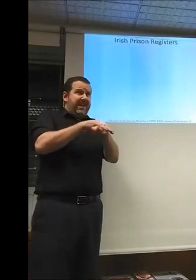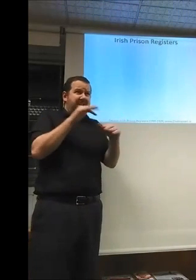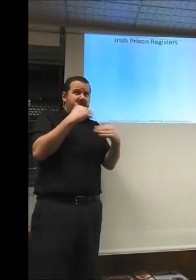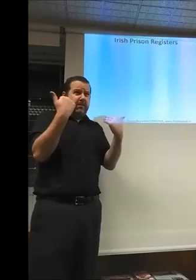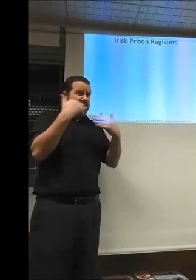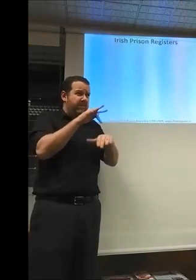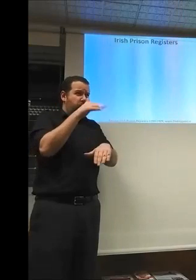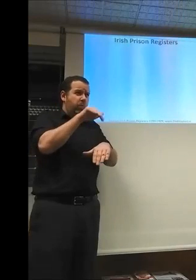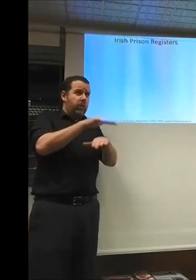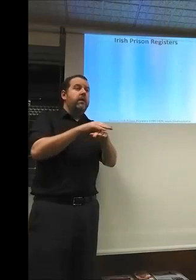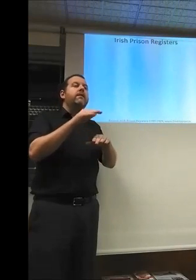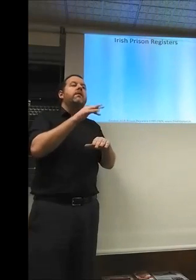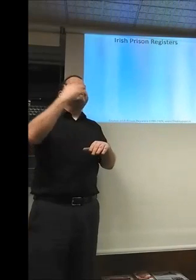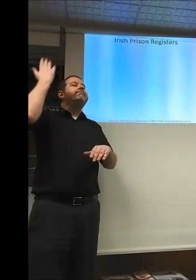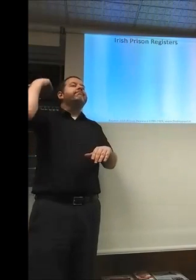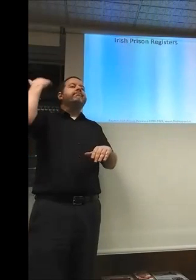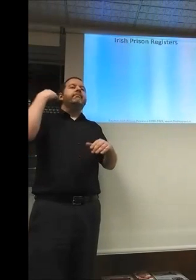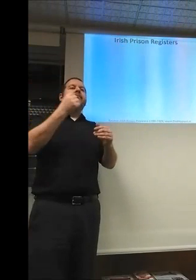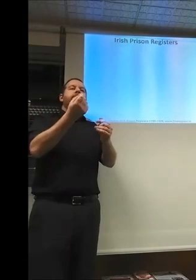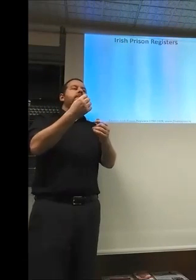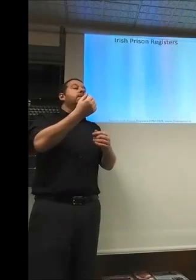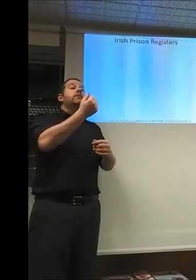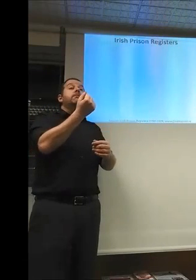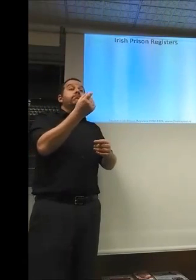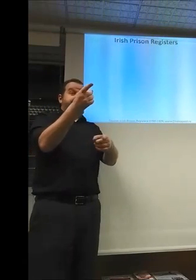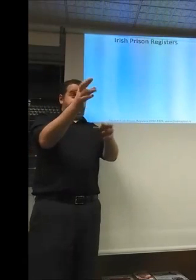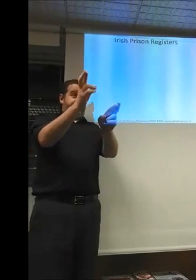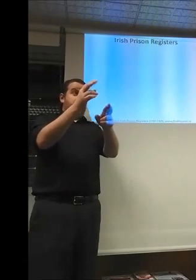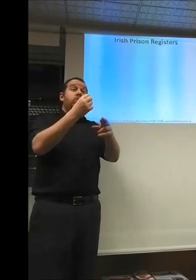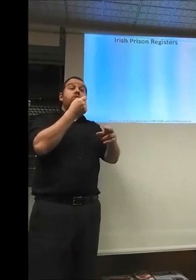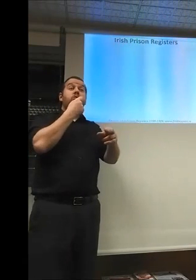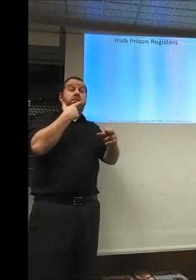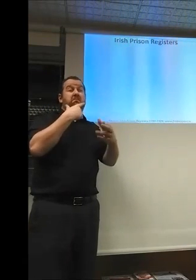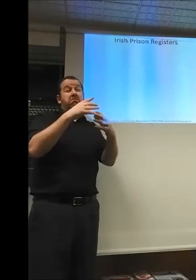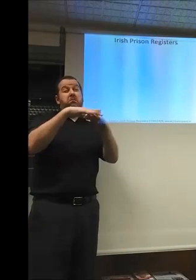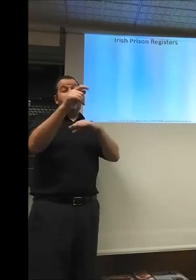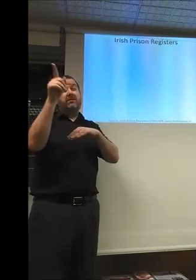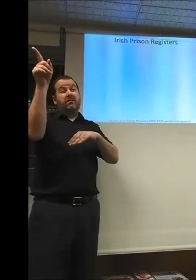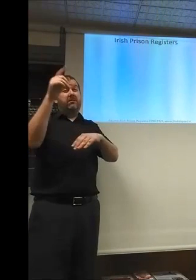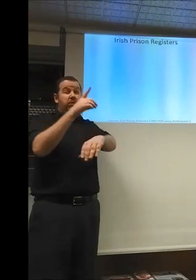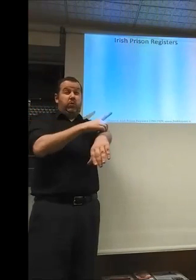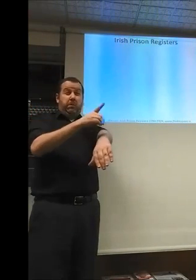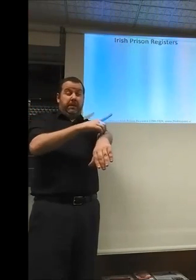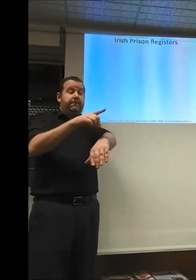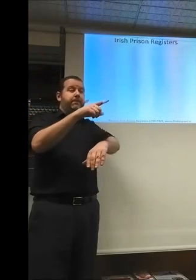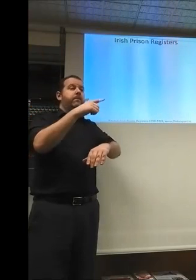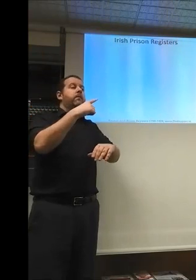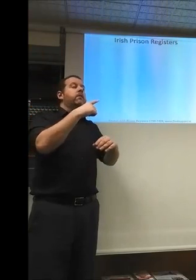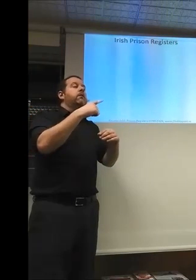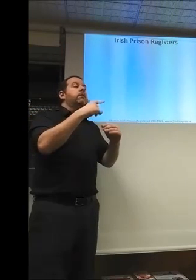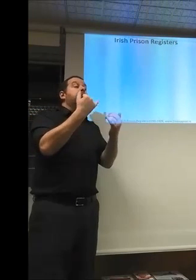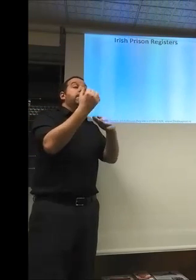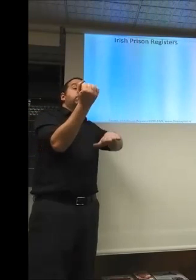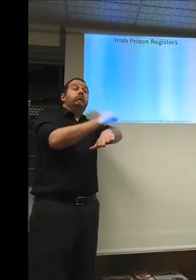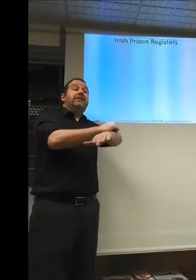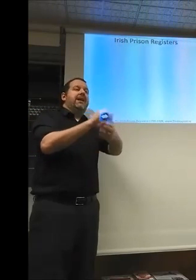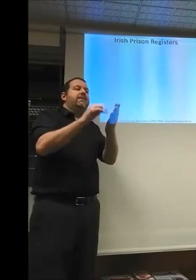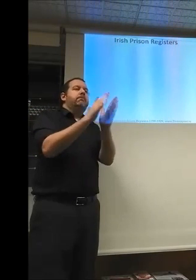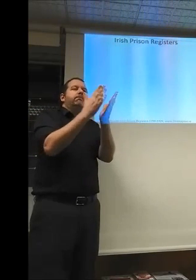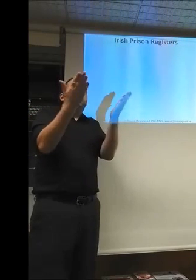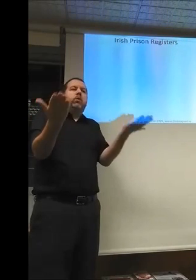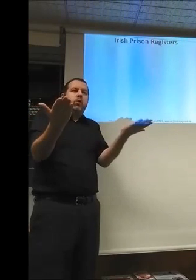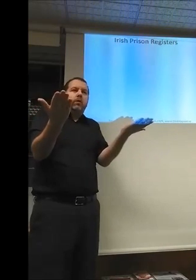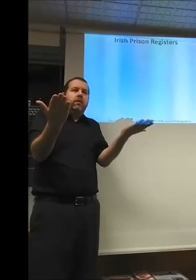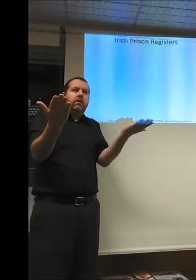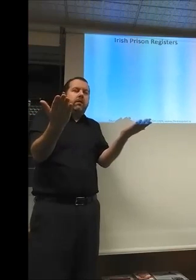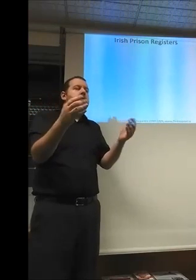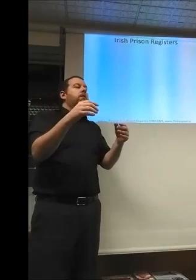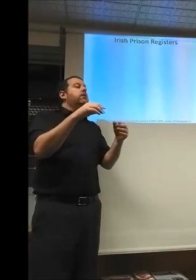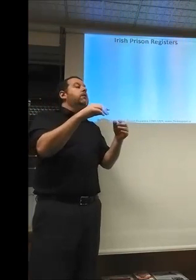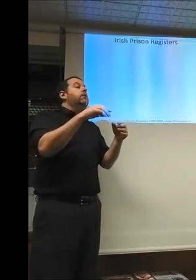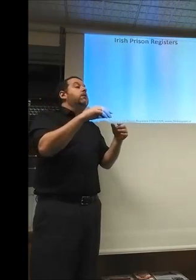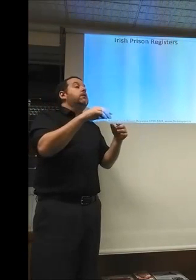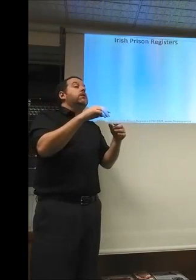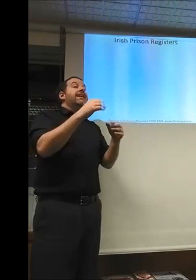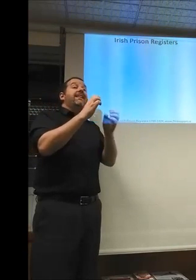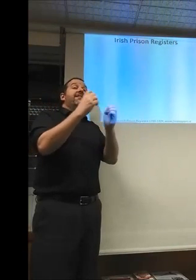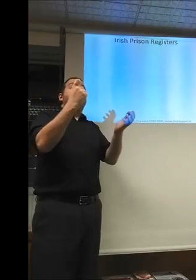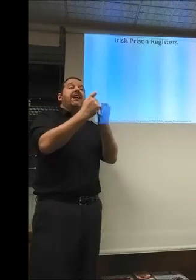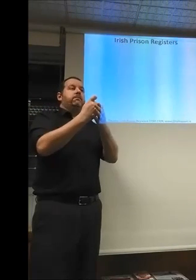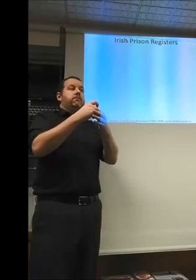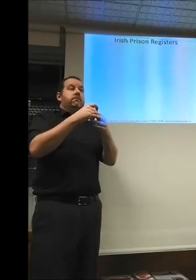But, okay so I had twenty eight minus nine… is nineteen, that’s great thank you for